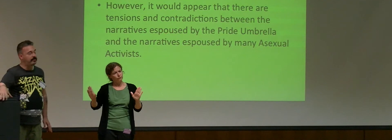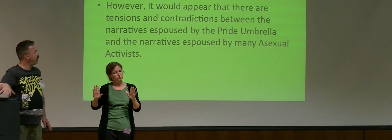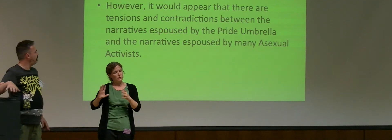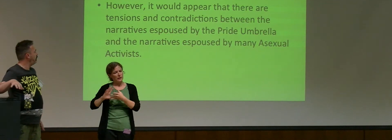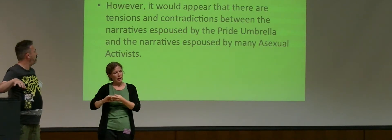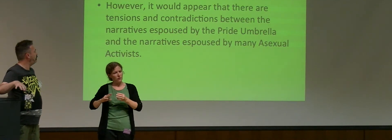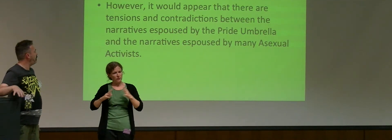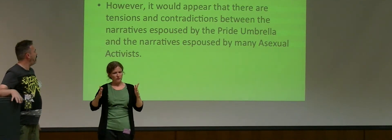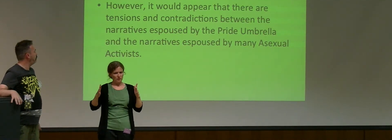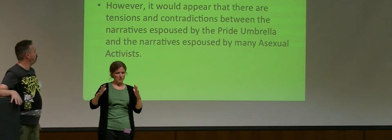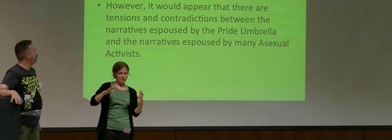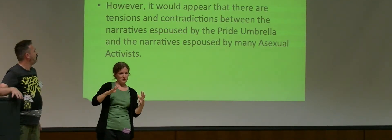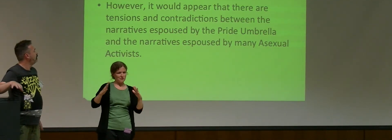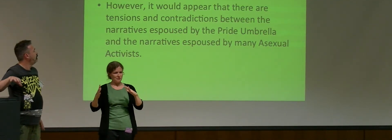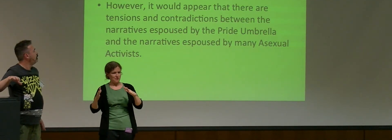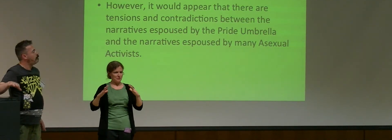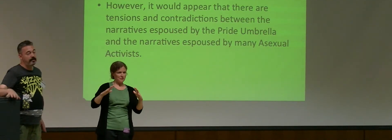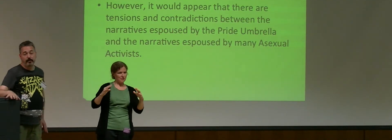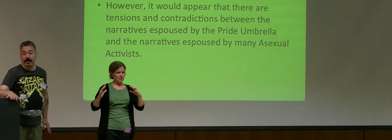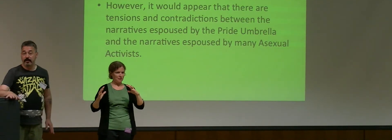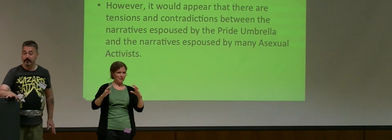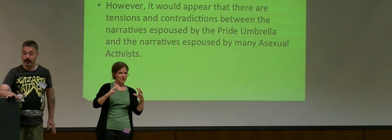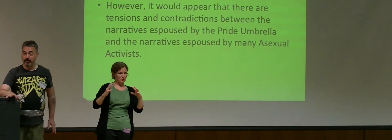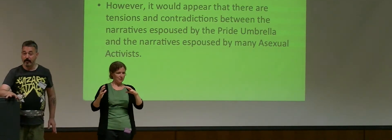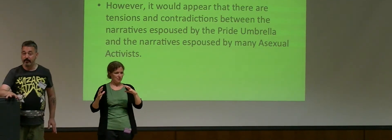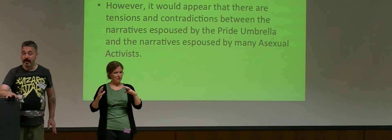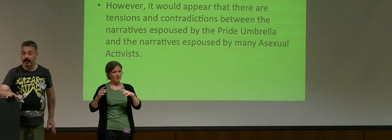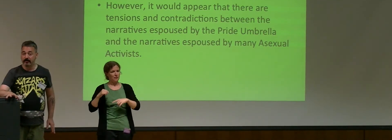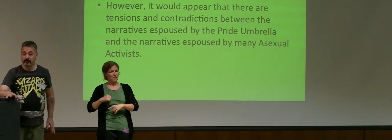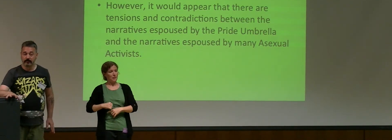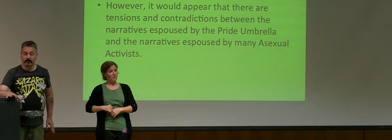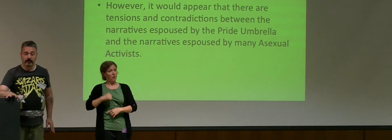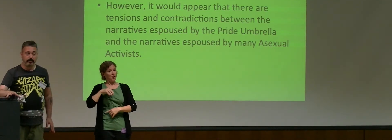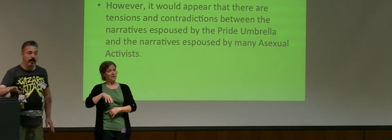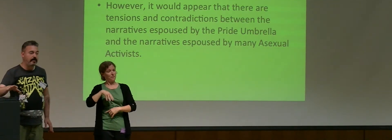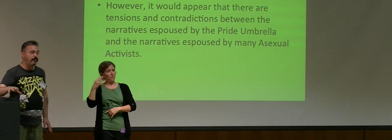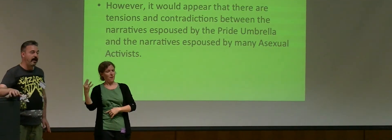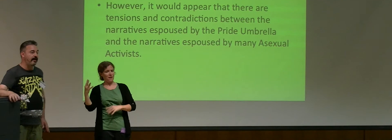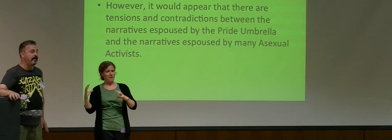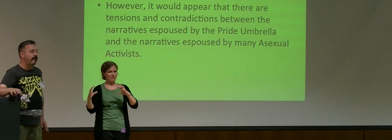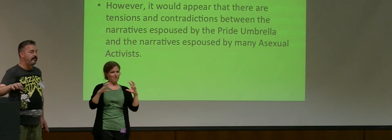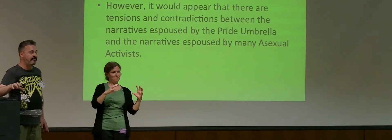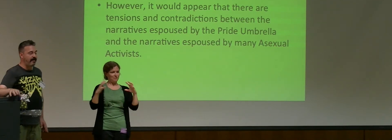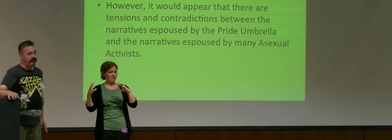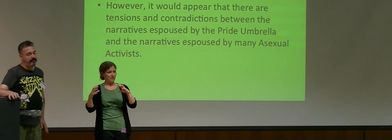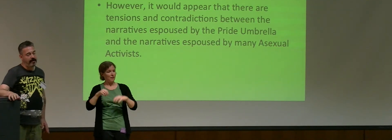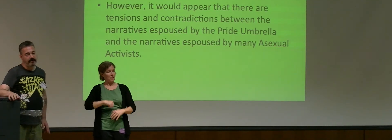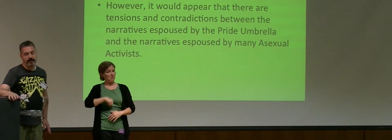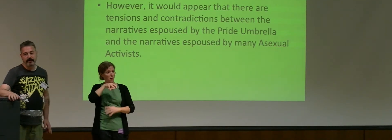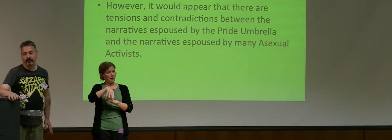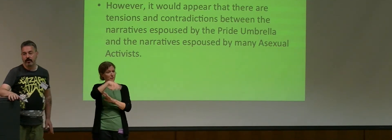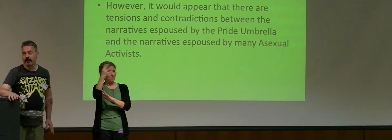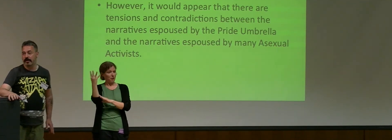which is espoused by the Pride Umbrella. The Pride Umbrella is very, very, very strongly